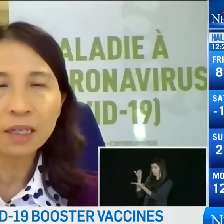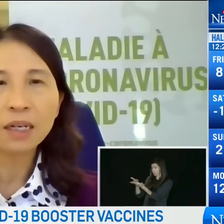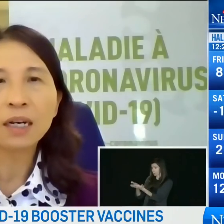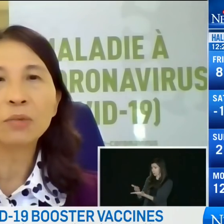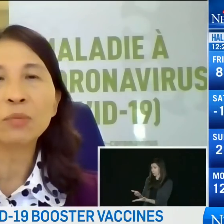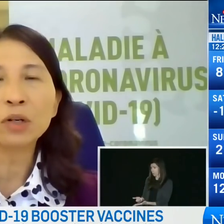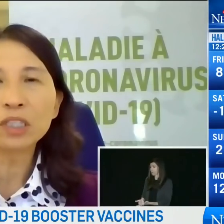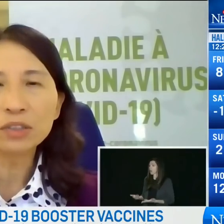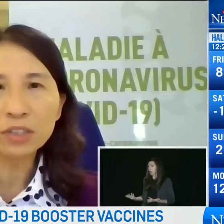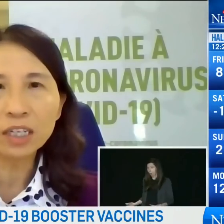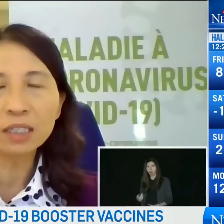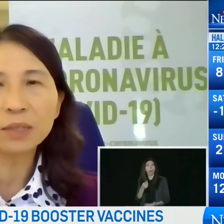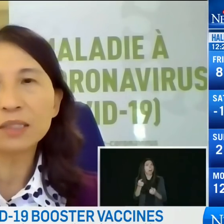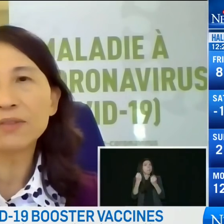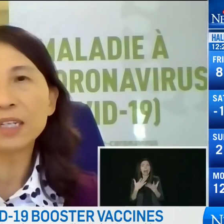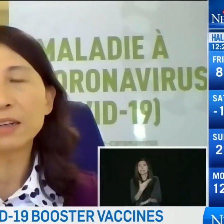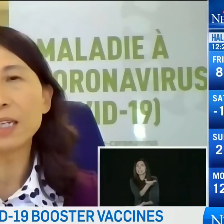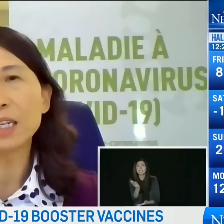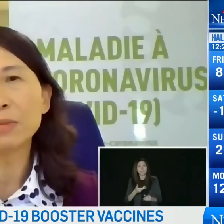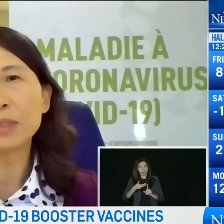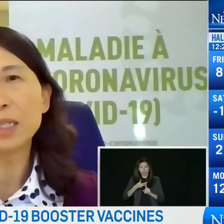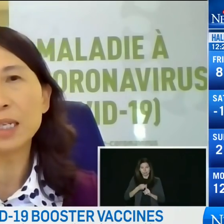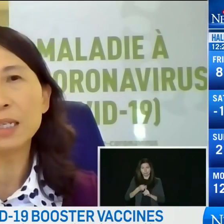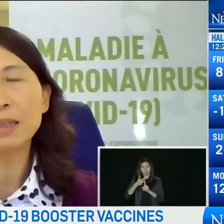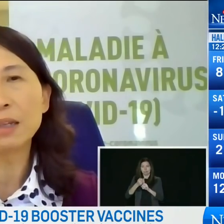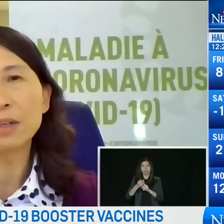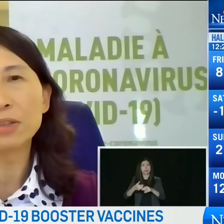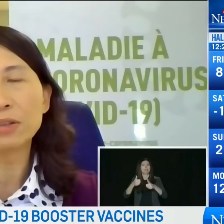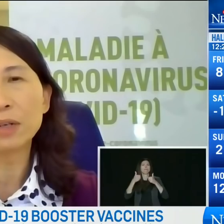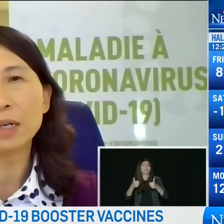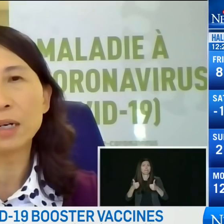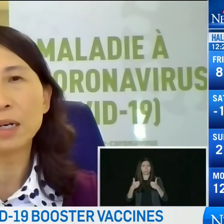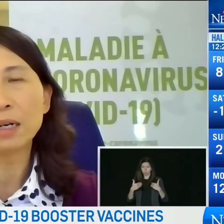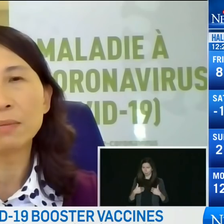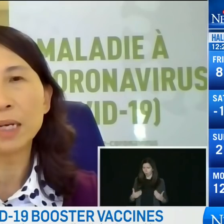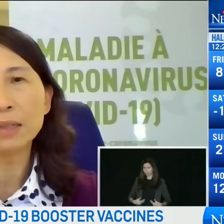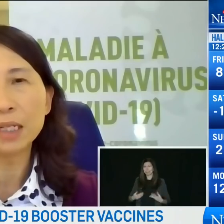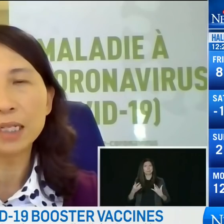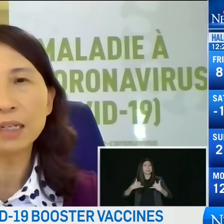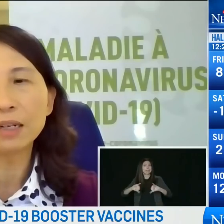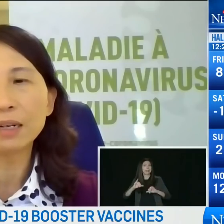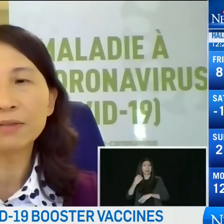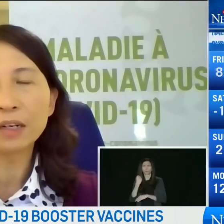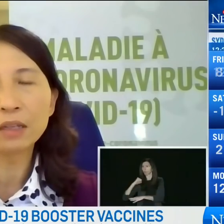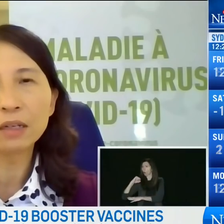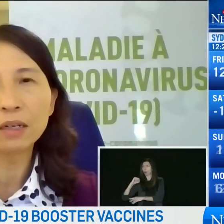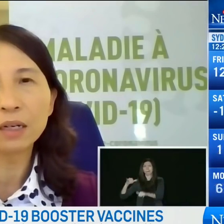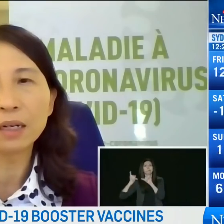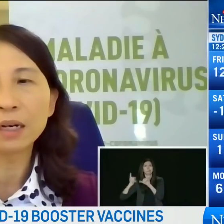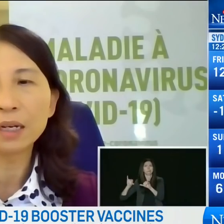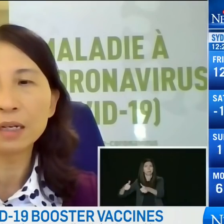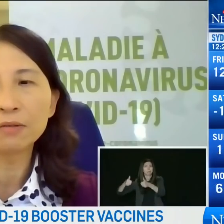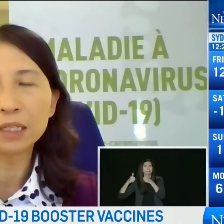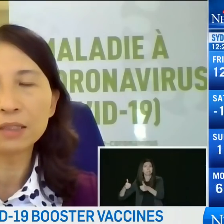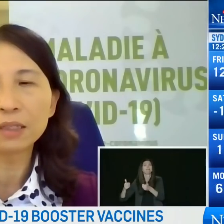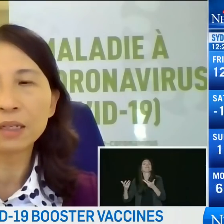ARE HOLDING UP PRETTY GOOD AGAINST SEVERE OUTCOMES.